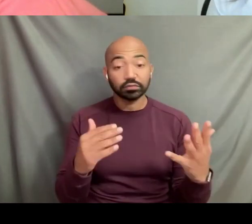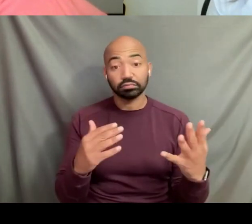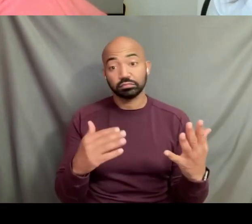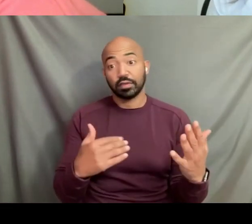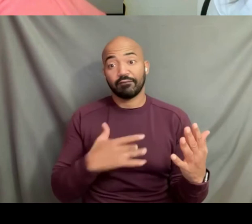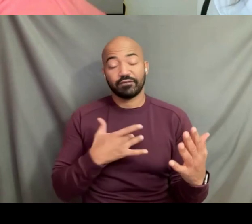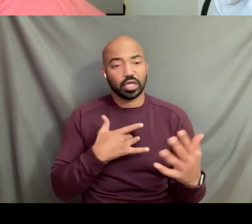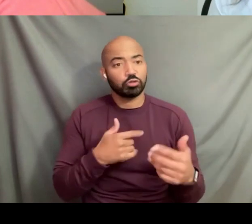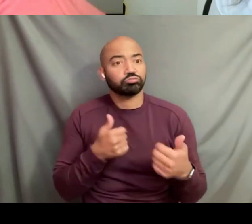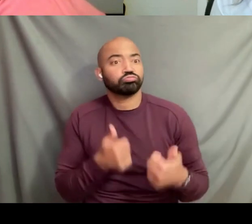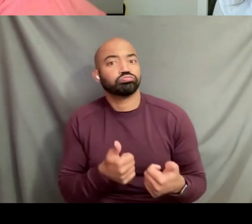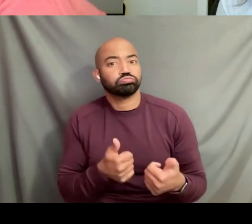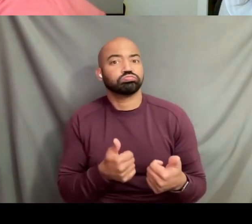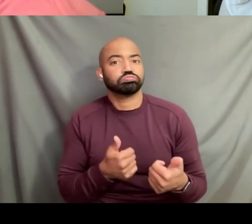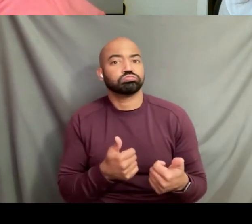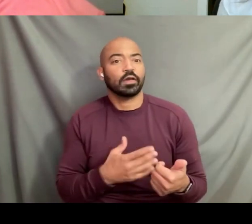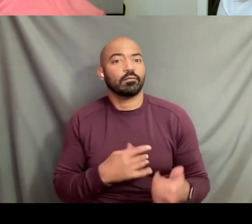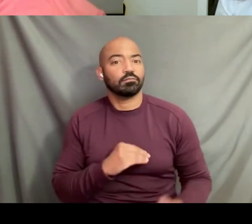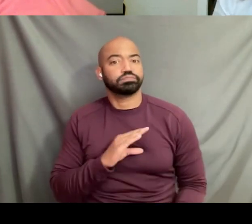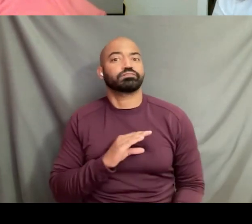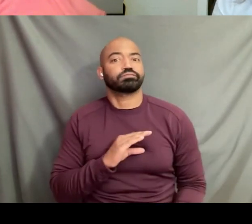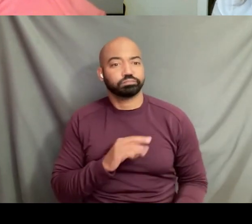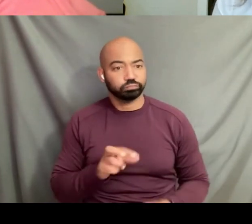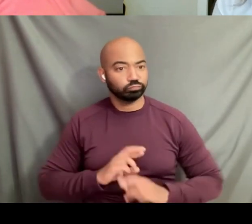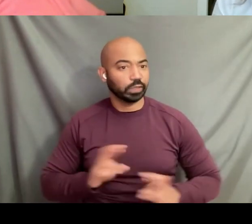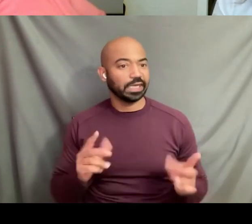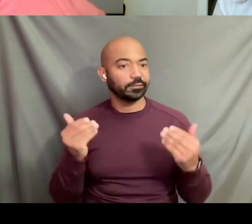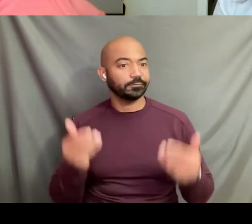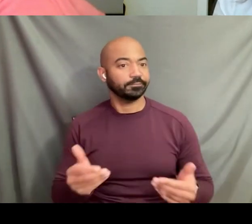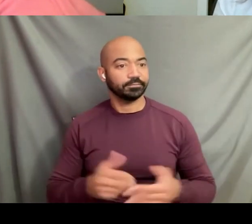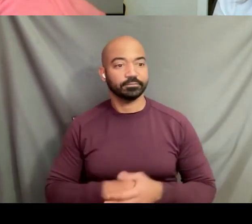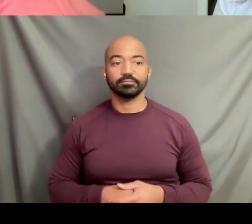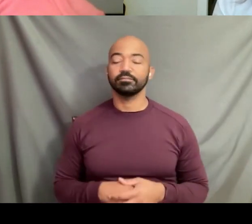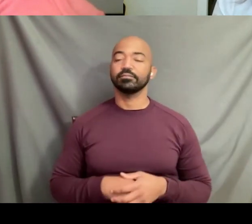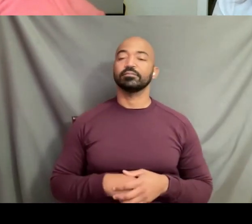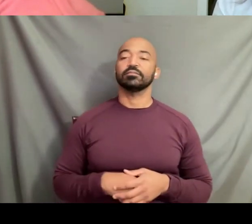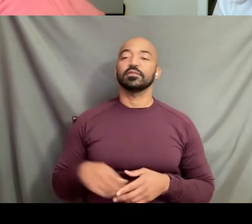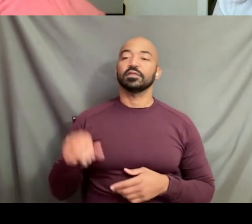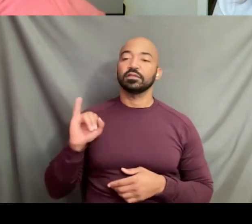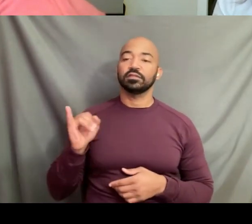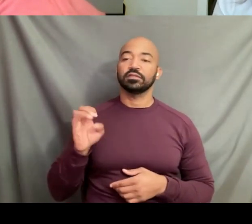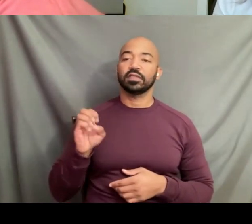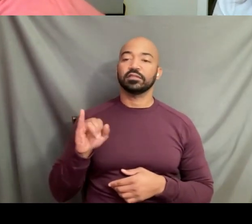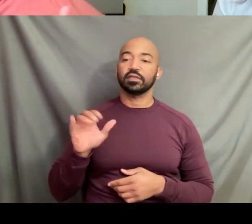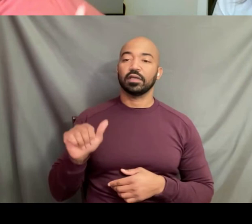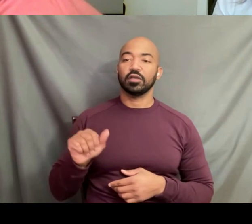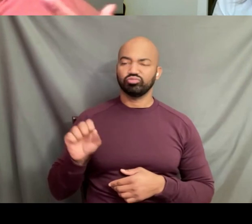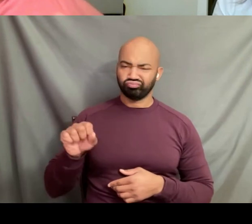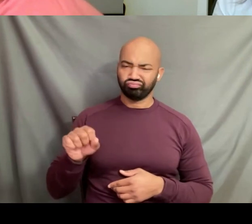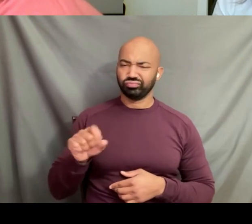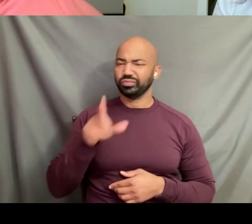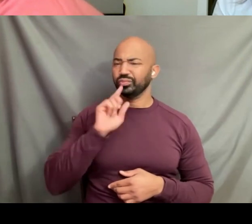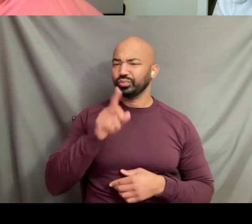I can't emphasize enough how important it is, because they're coming from